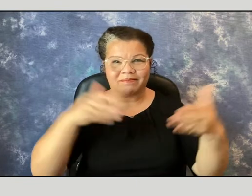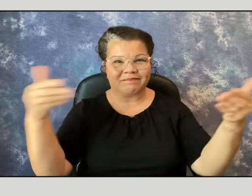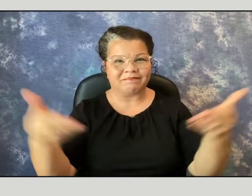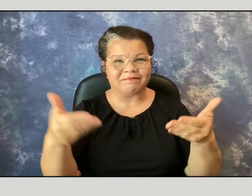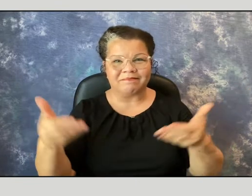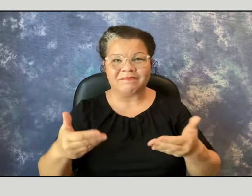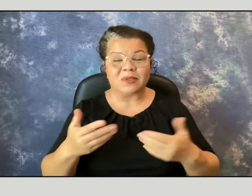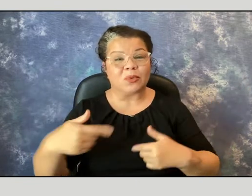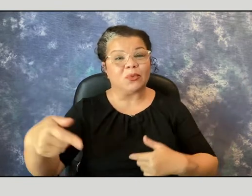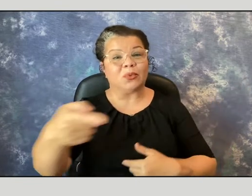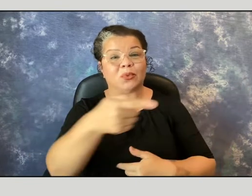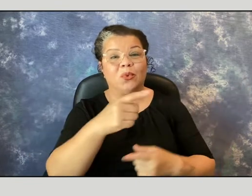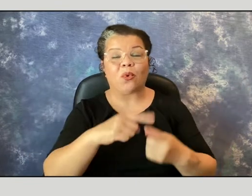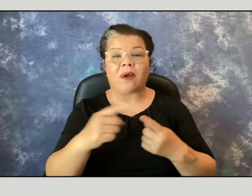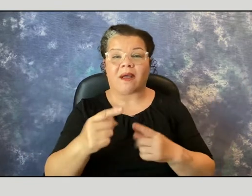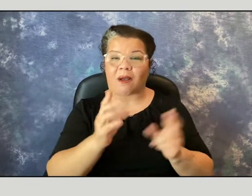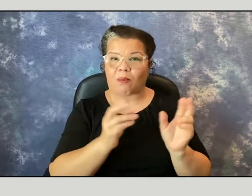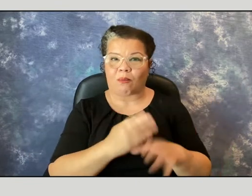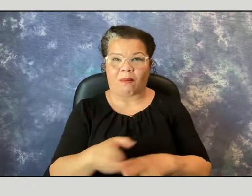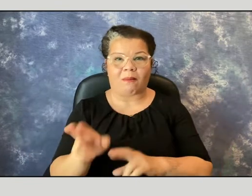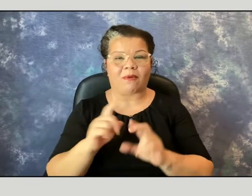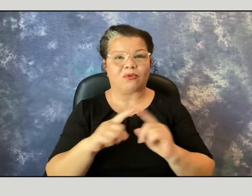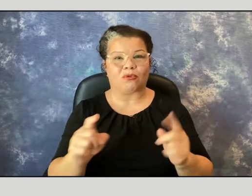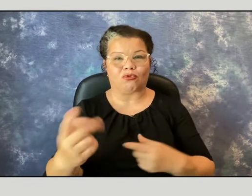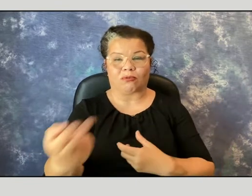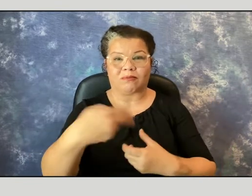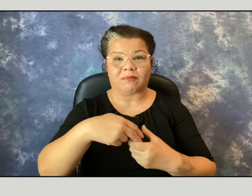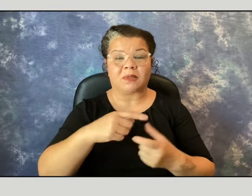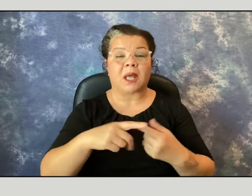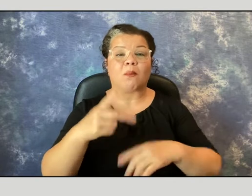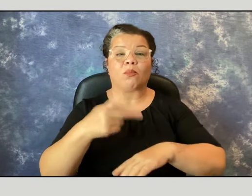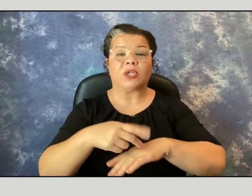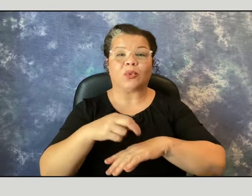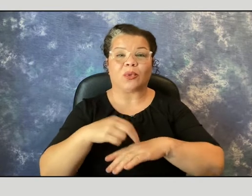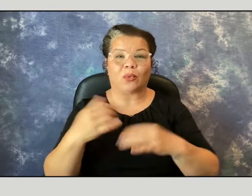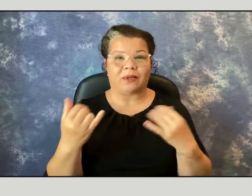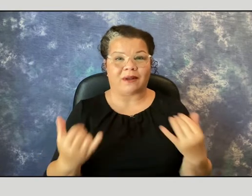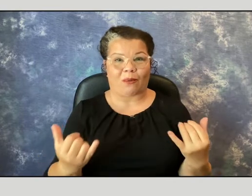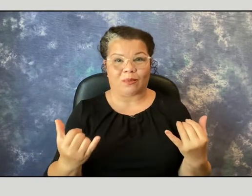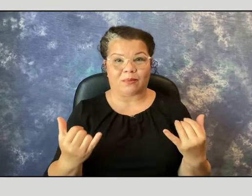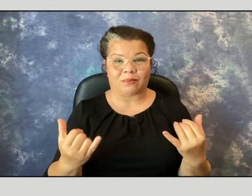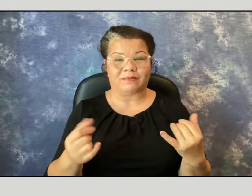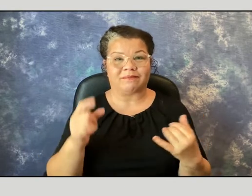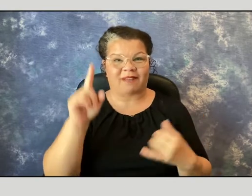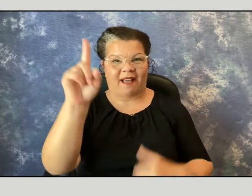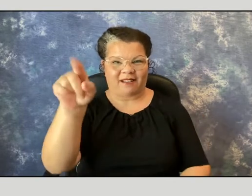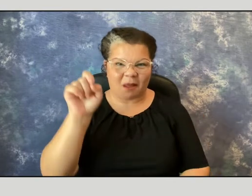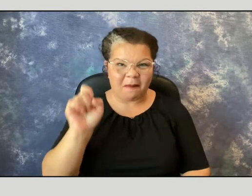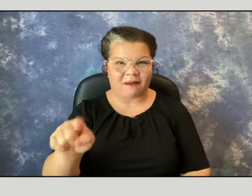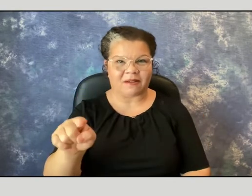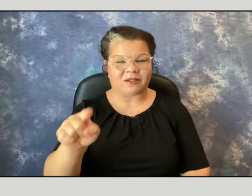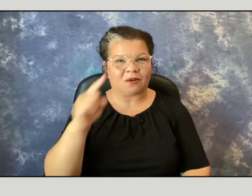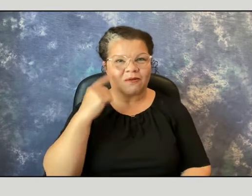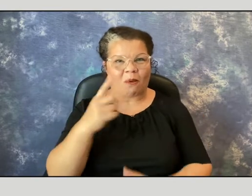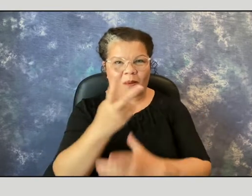to join in this conversation, "Puerto Rico Now!" Exclamation point on both sides.